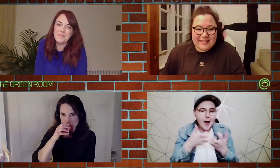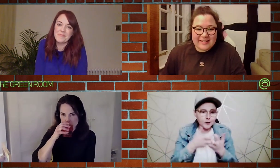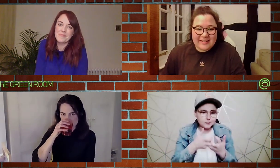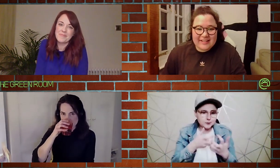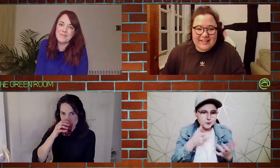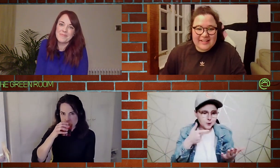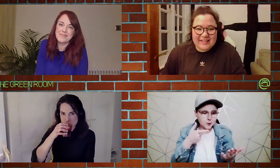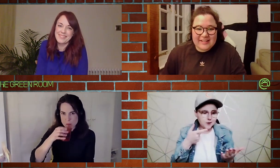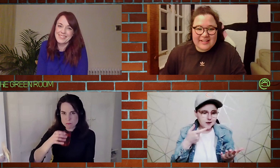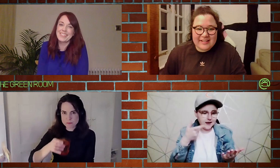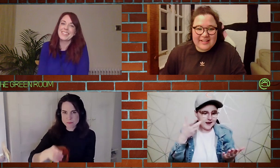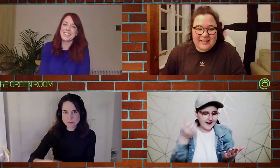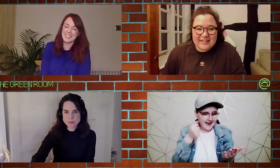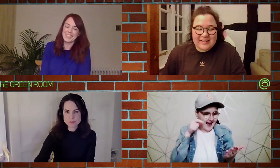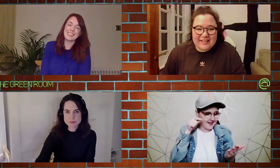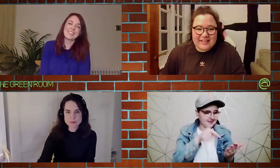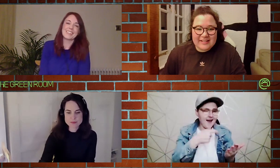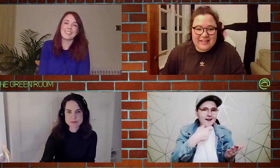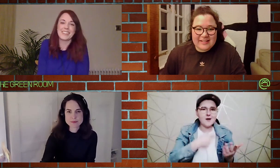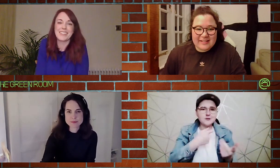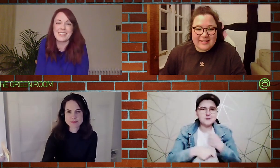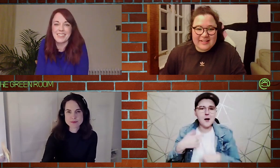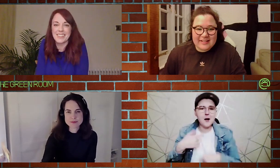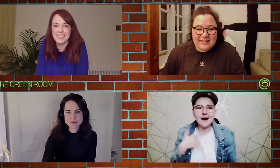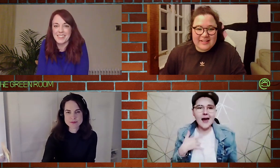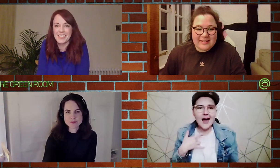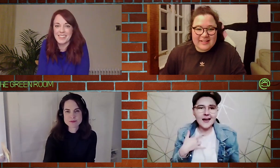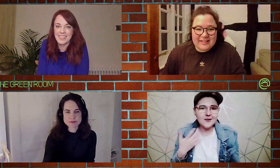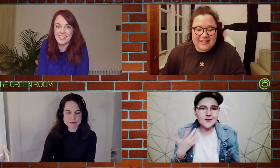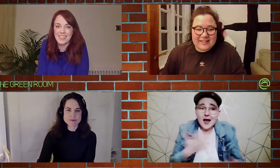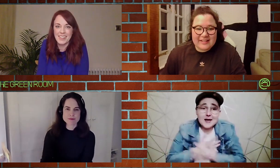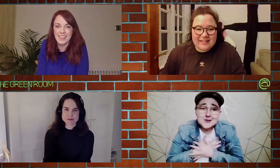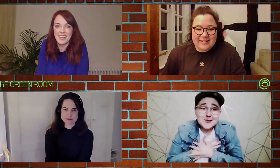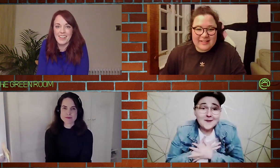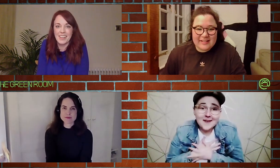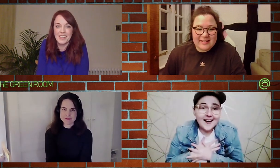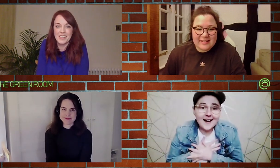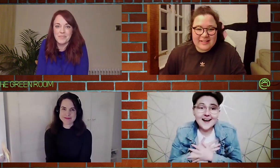working with the script and the idea of how to take it from the page